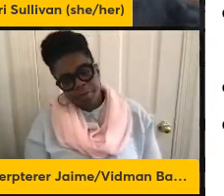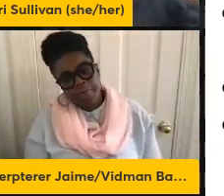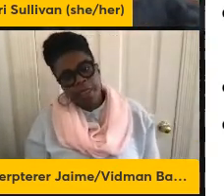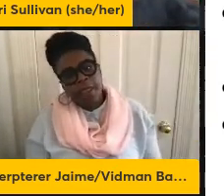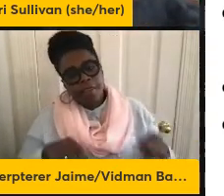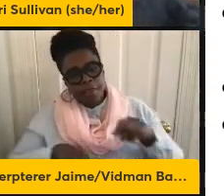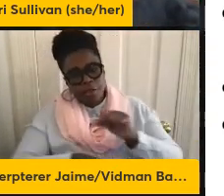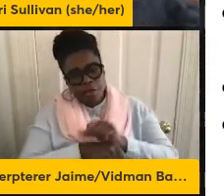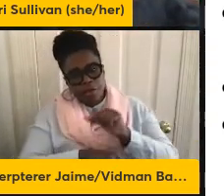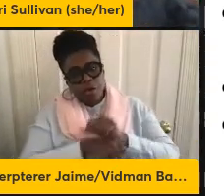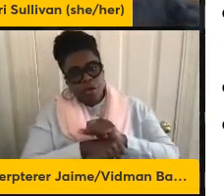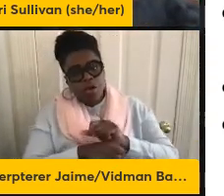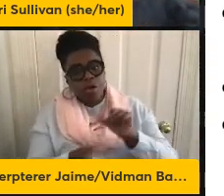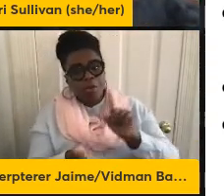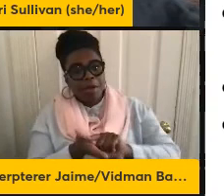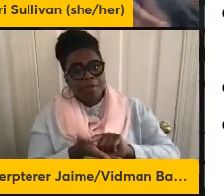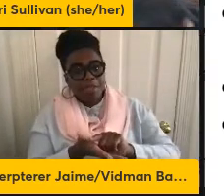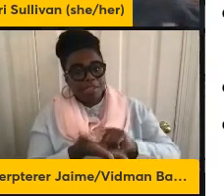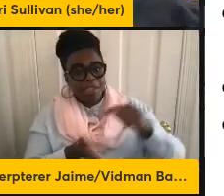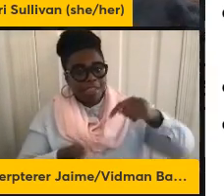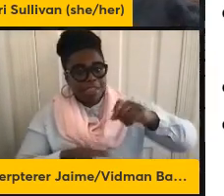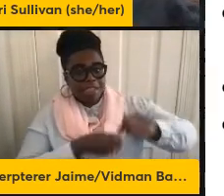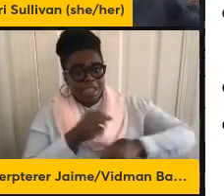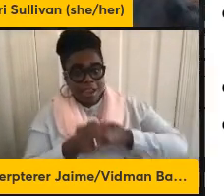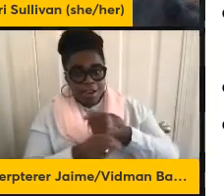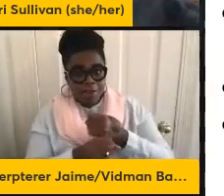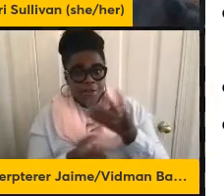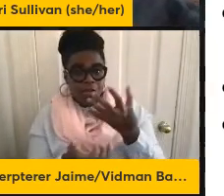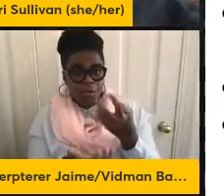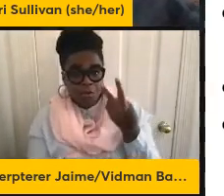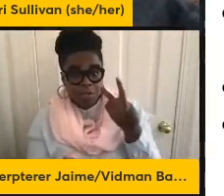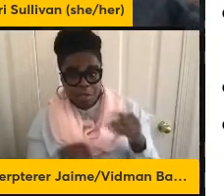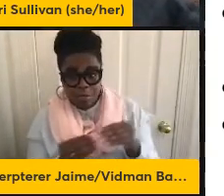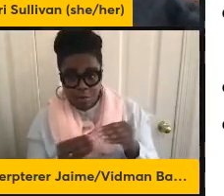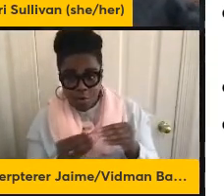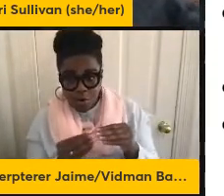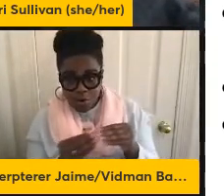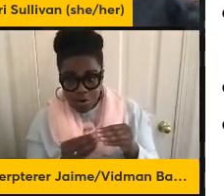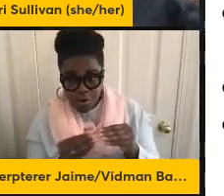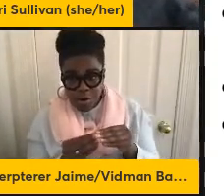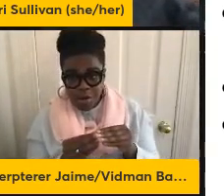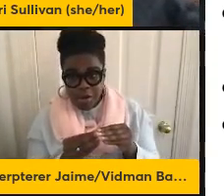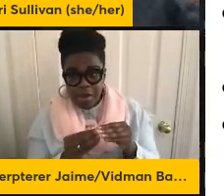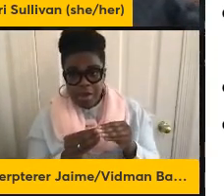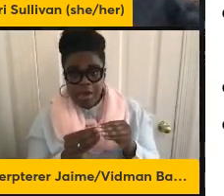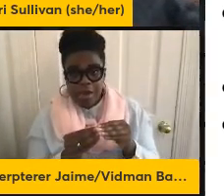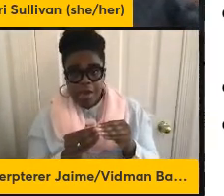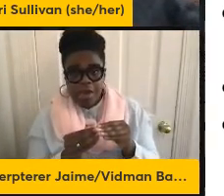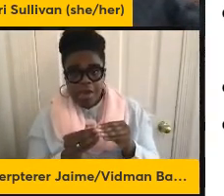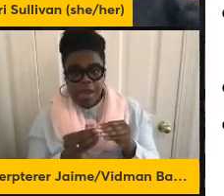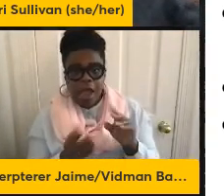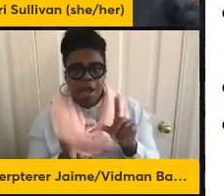published earlier this year. And so if you'd like to see more, you can look at our paper that was published in Science last